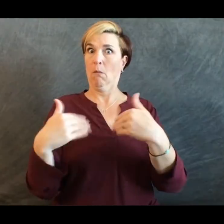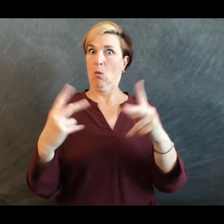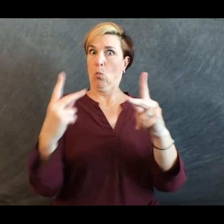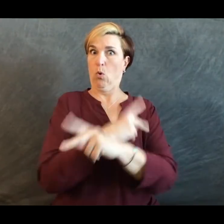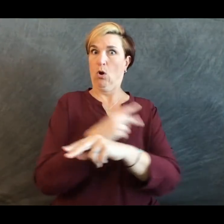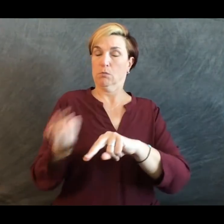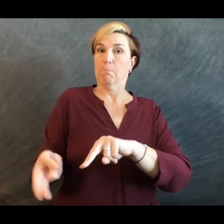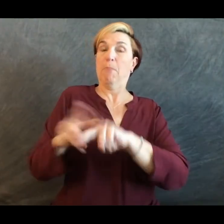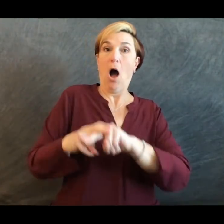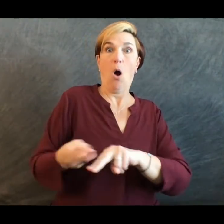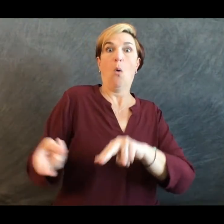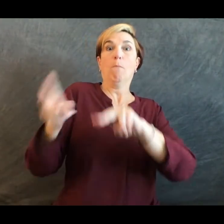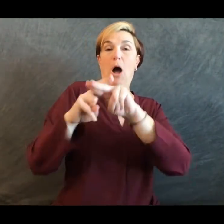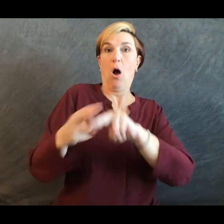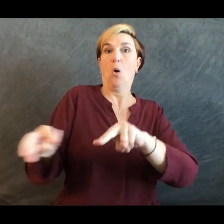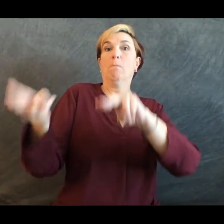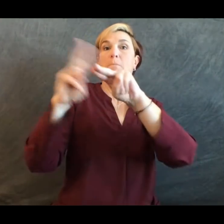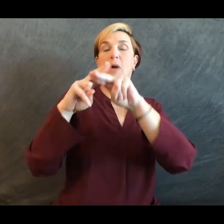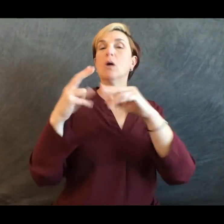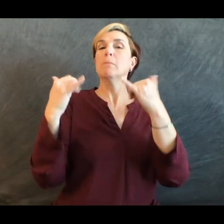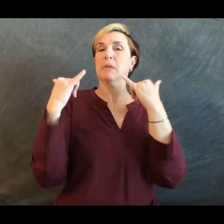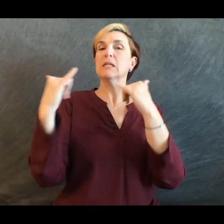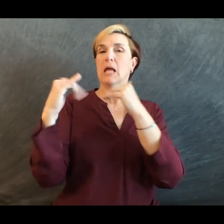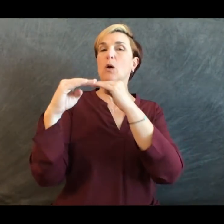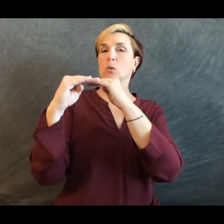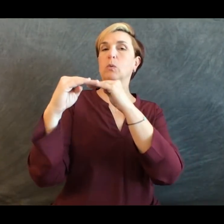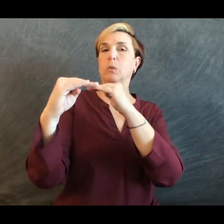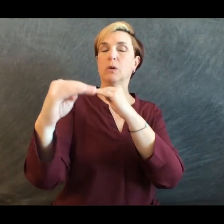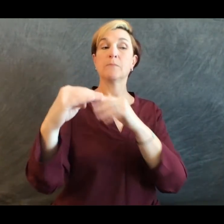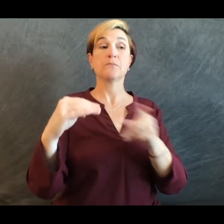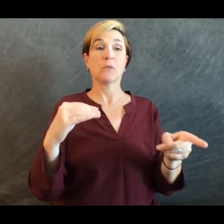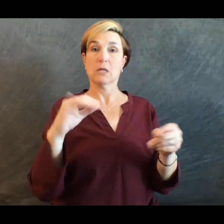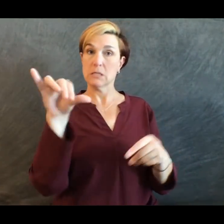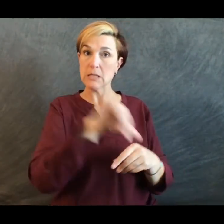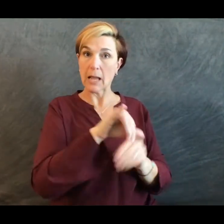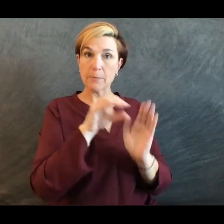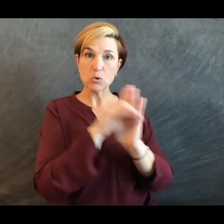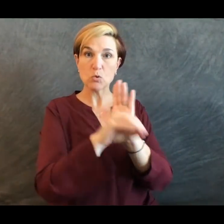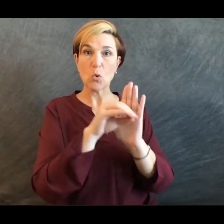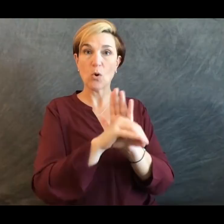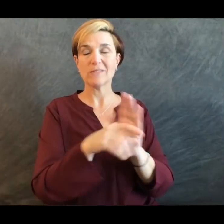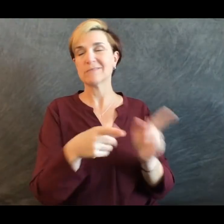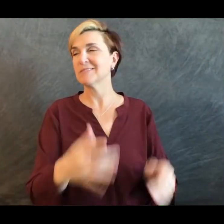New Orleans this great place I have so many friends there they can't believe